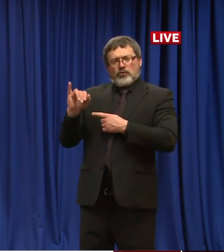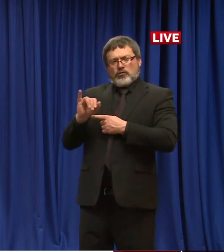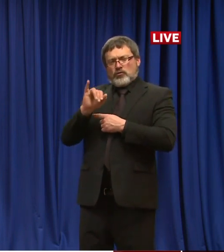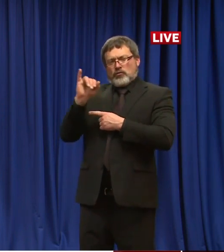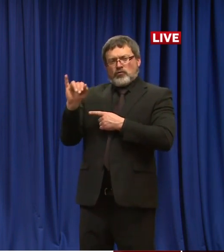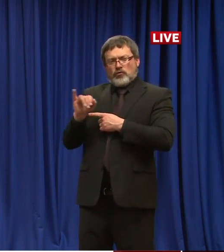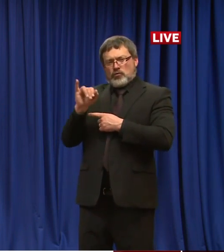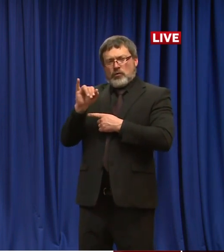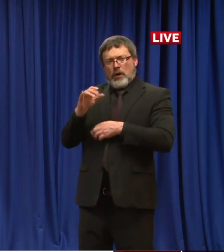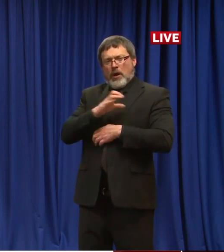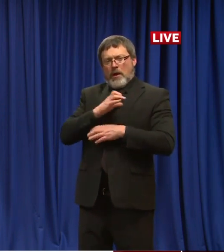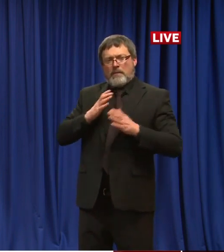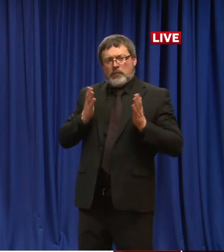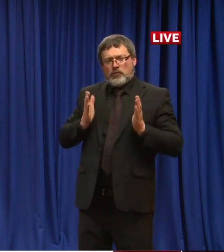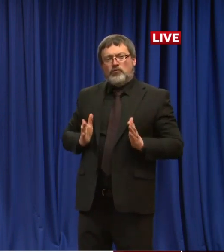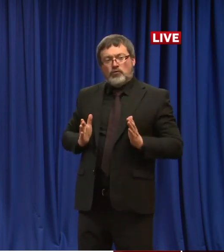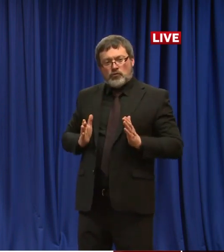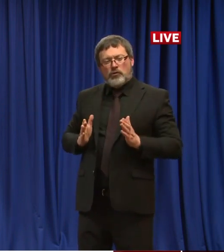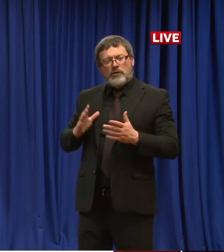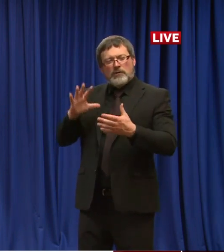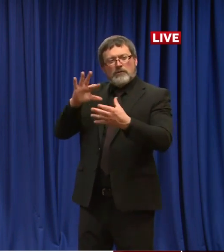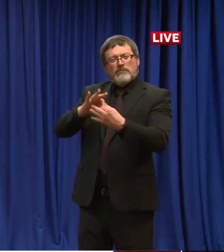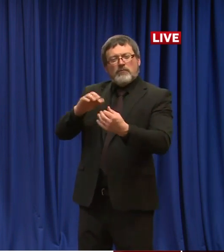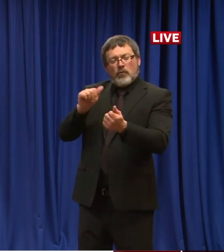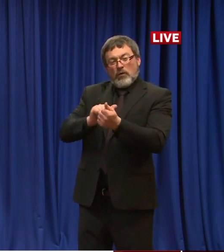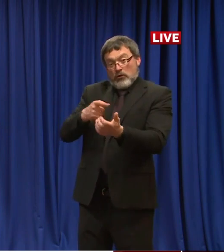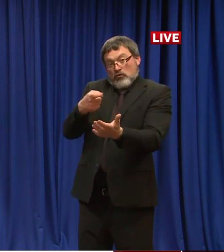CONCERN.